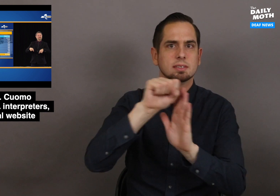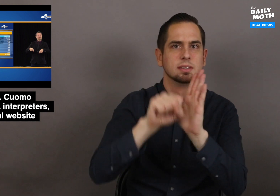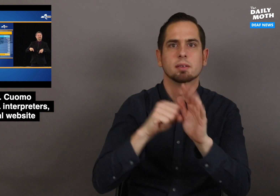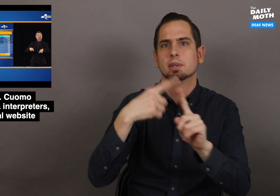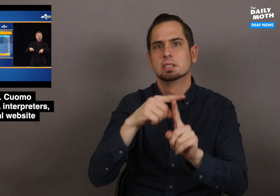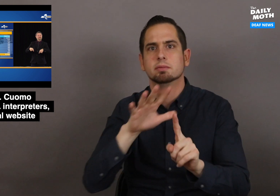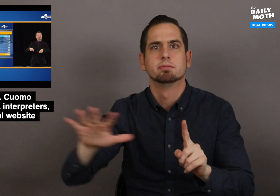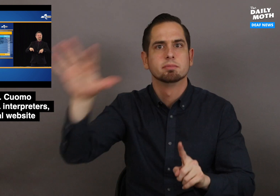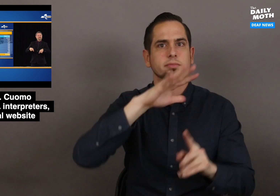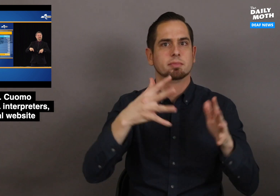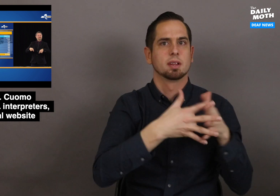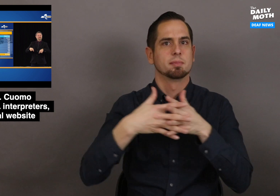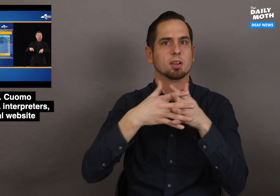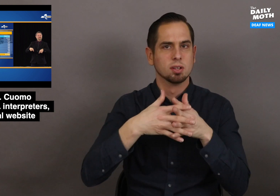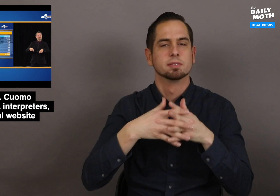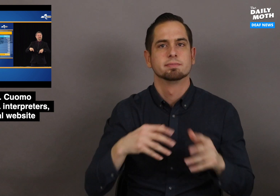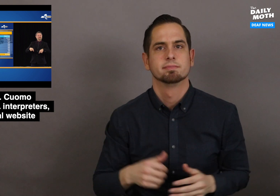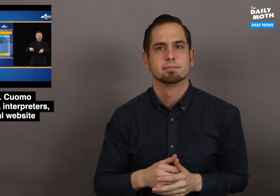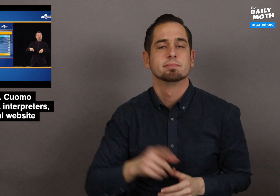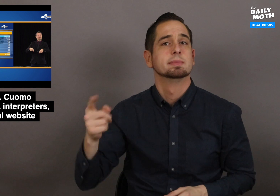in the state and nationwide.